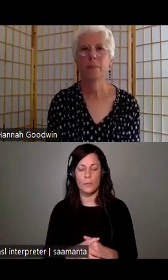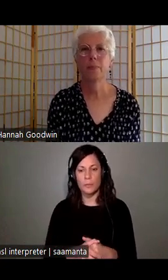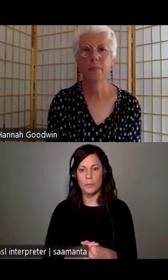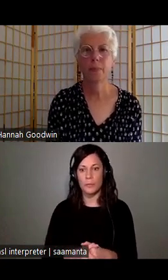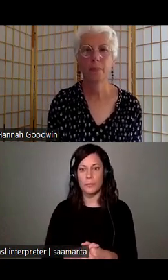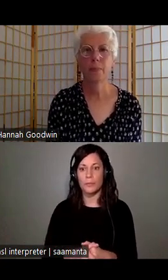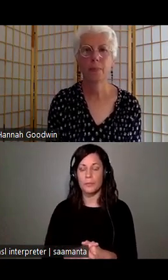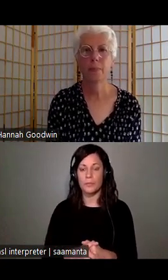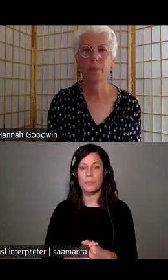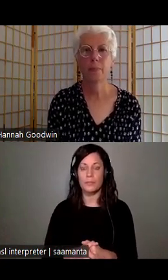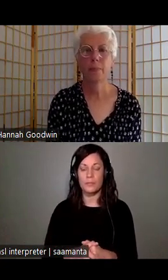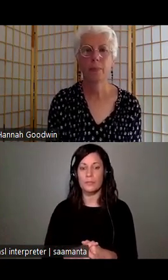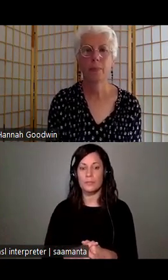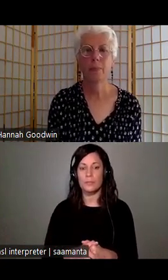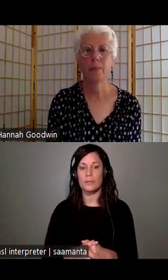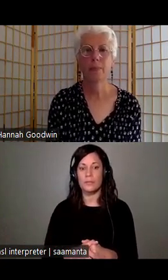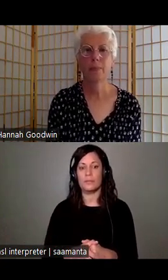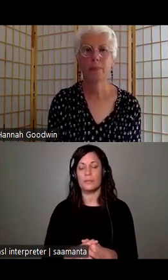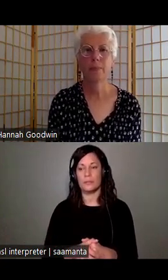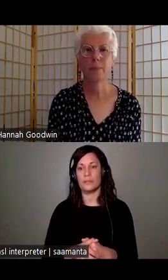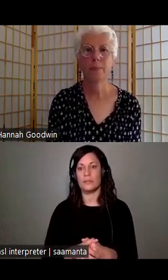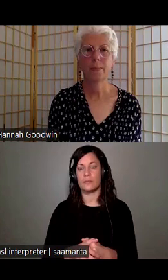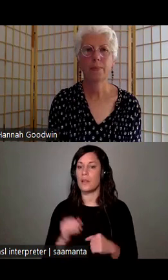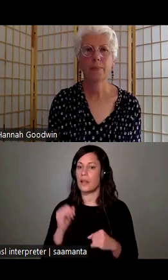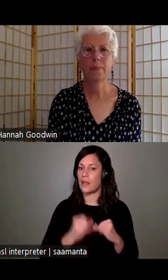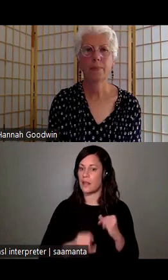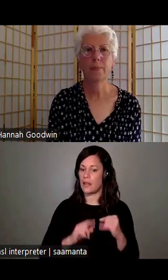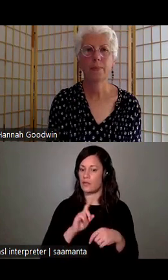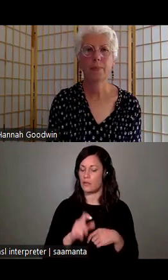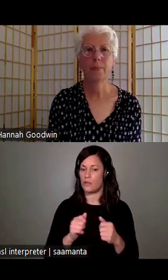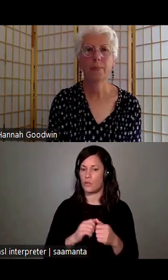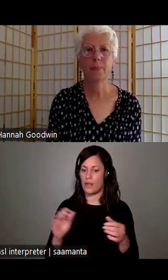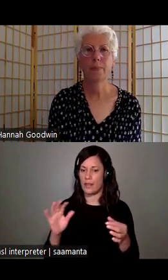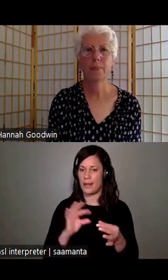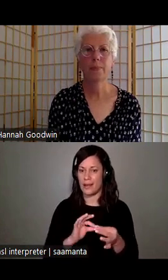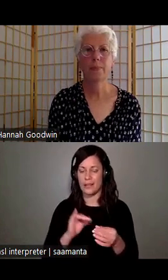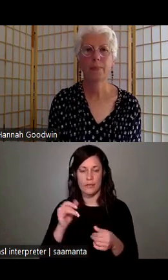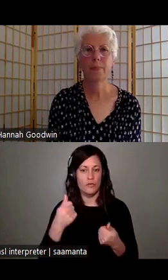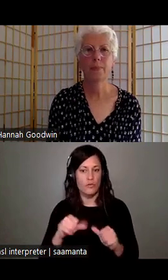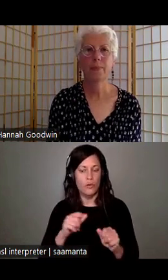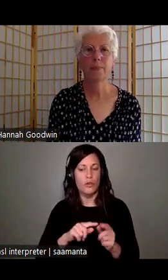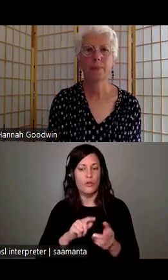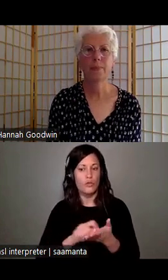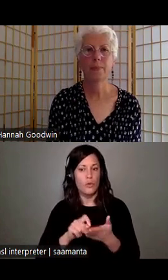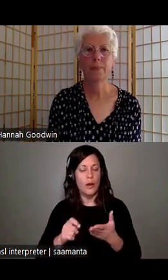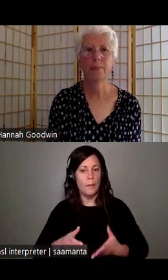And again, with that last question about connections, if you're trying to write a proposal and you're really wanting to connect with someone